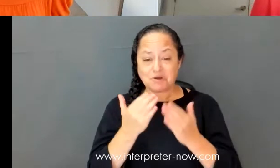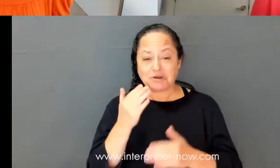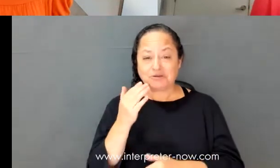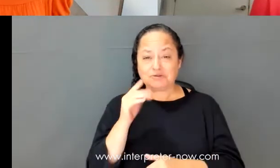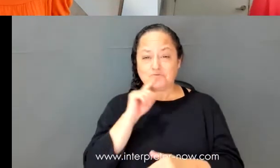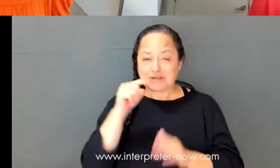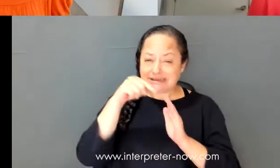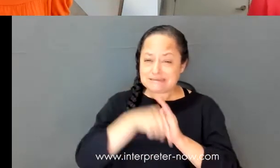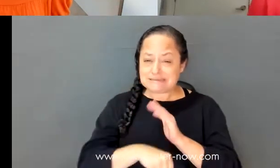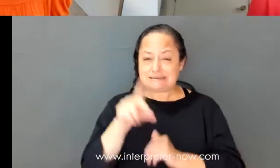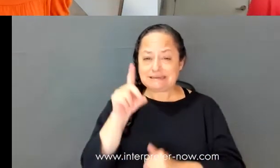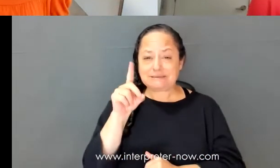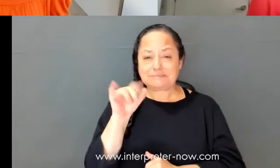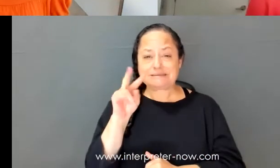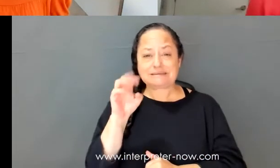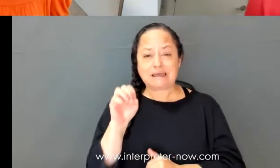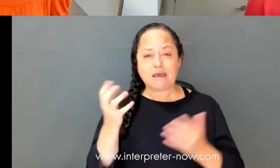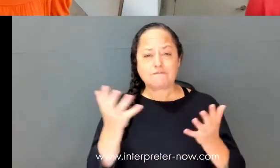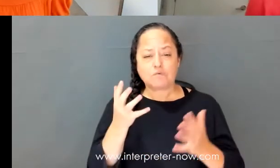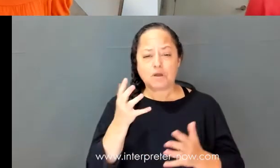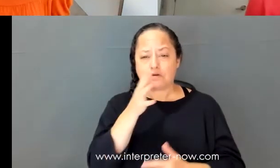dive into what are women of color owned bookstores?